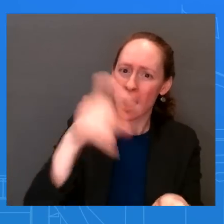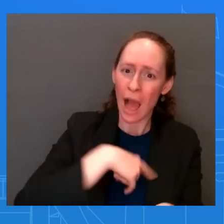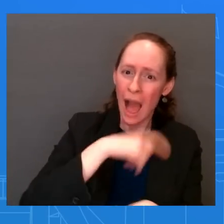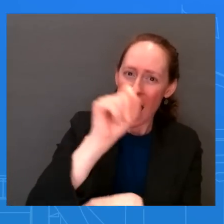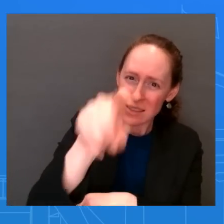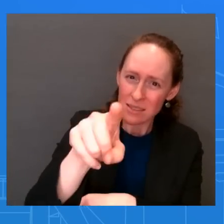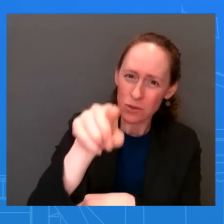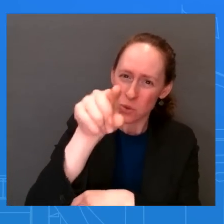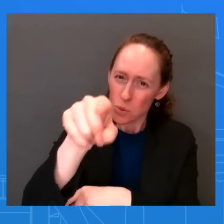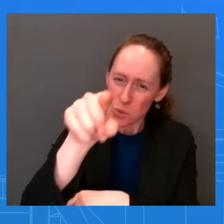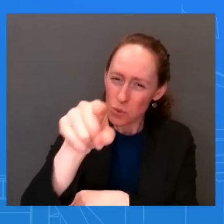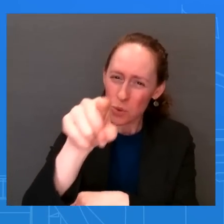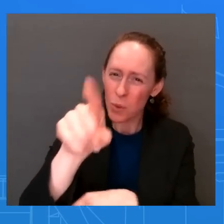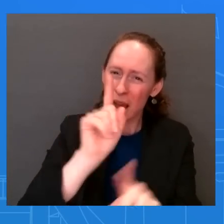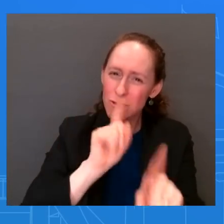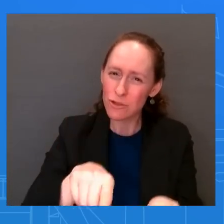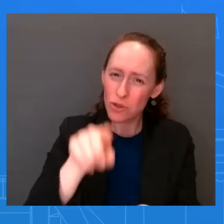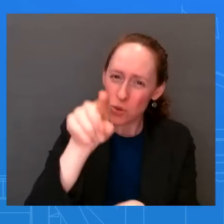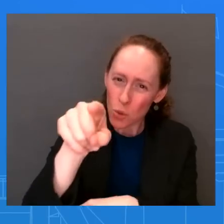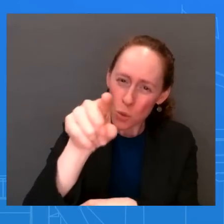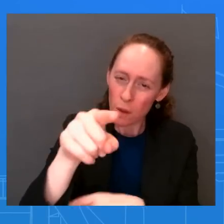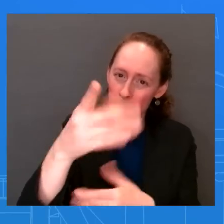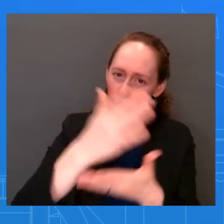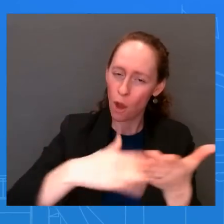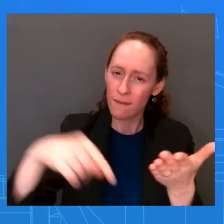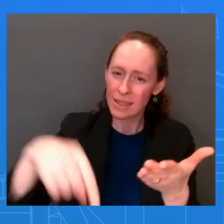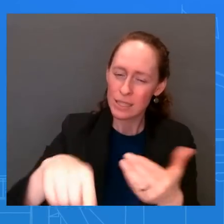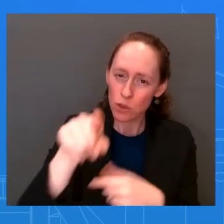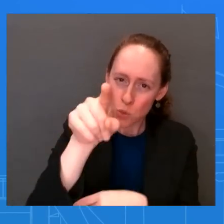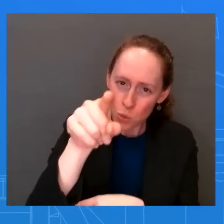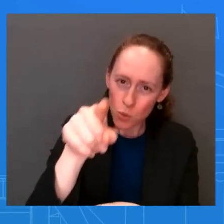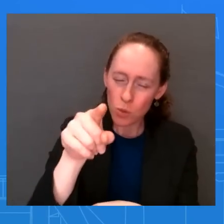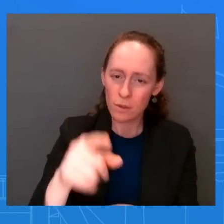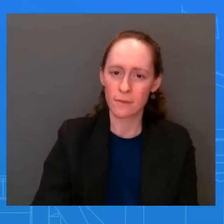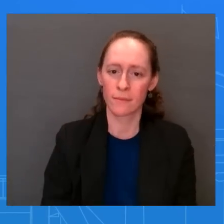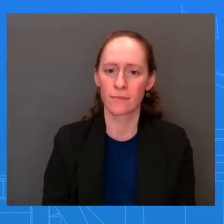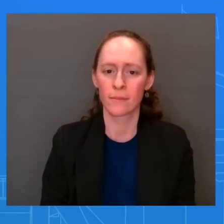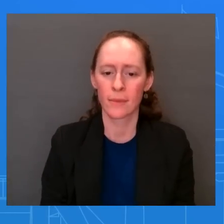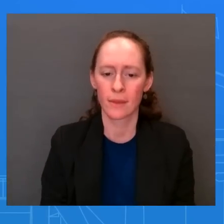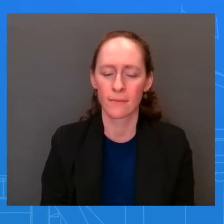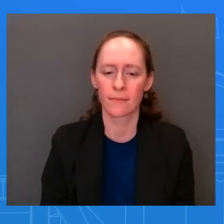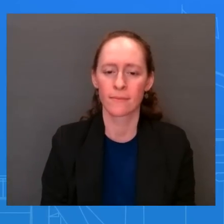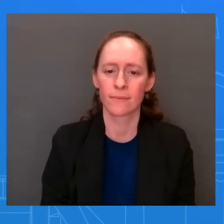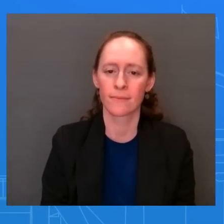Ms. Jean-Pierre: There is -- you -- The Press: Are those conversations existing? Ms. Jean-Pierre: Peter, you have spoken to my colleague who did -- >> The Press: Yeah. Ms. Jean-Pierre: -- again, a 45-minute call